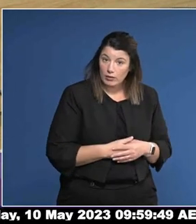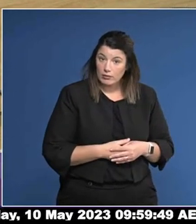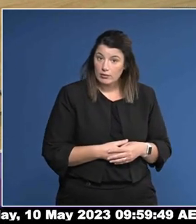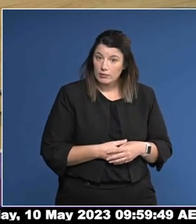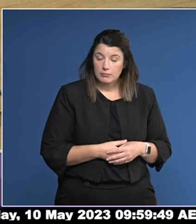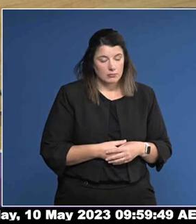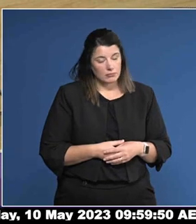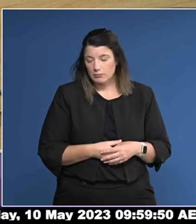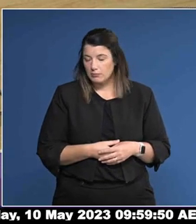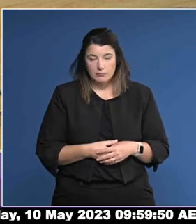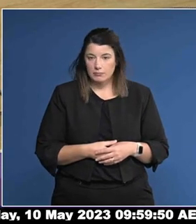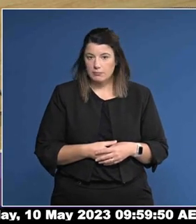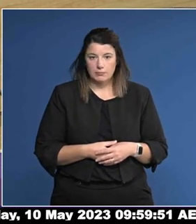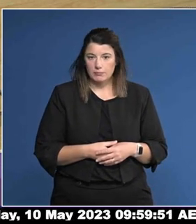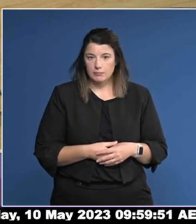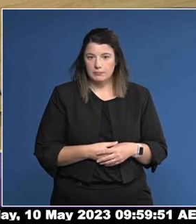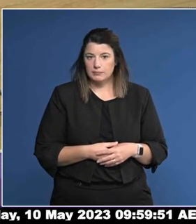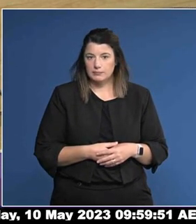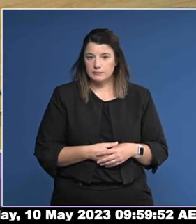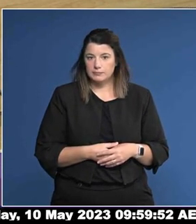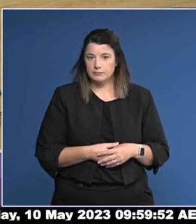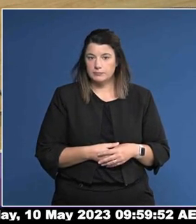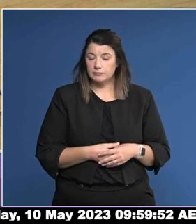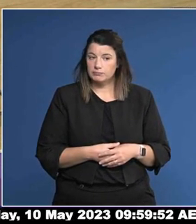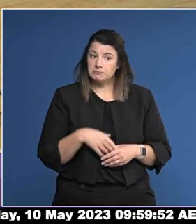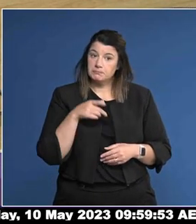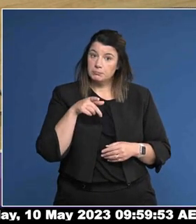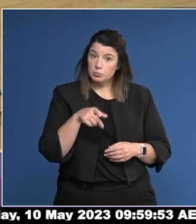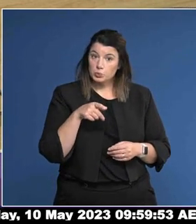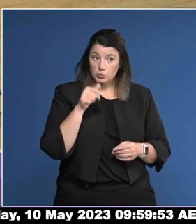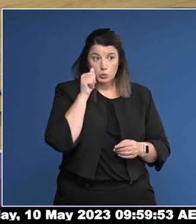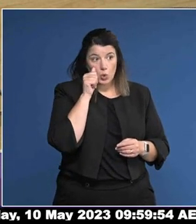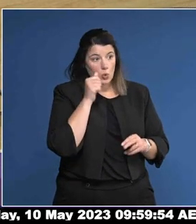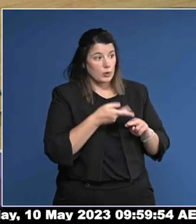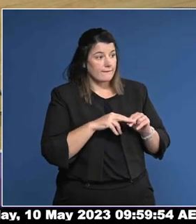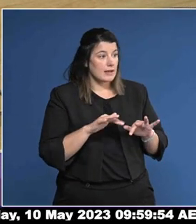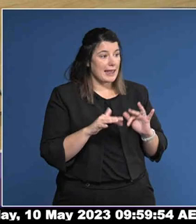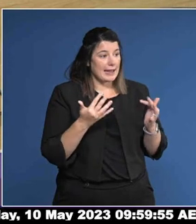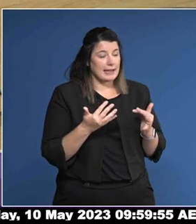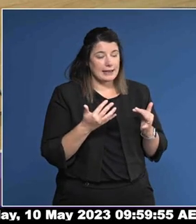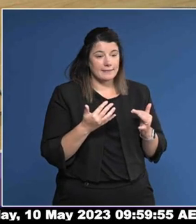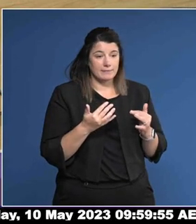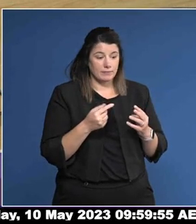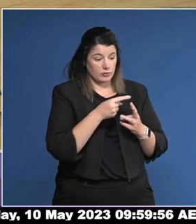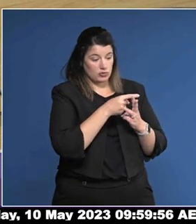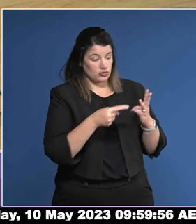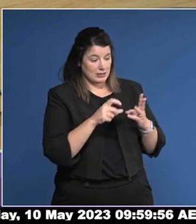Are you aware of whether or not any of those three departments and agencies